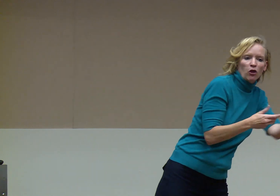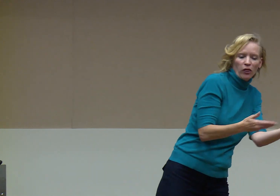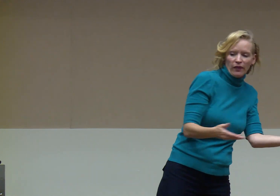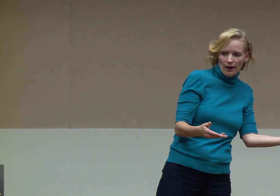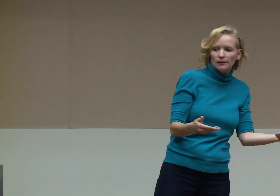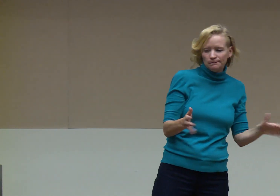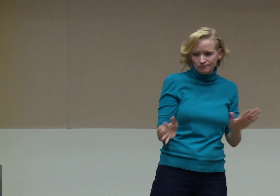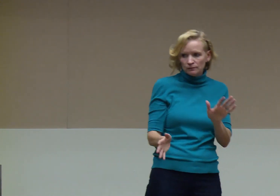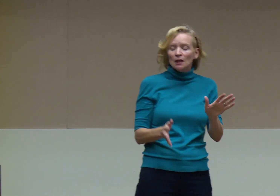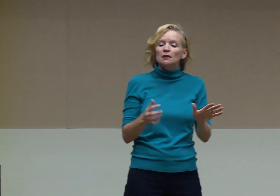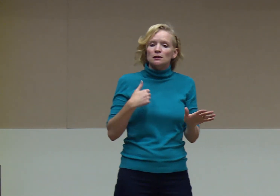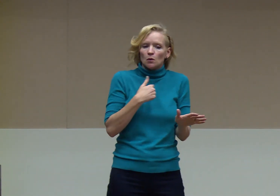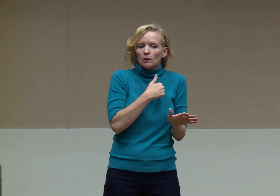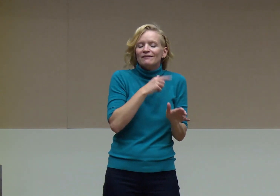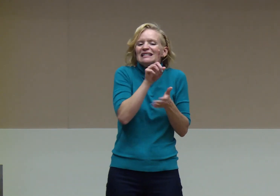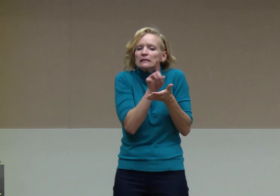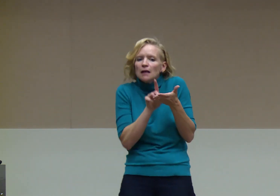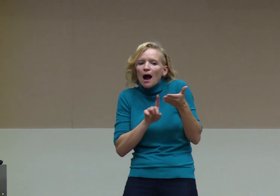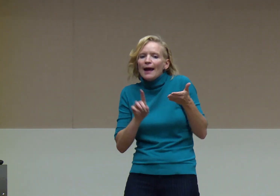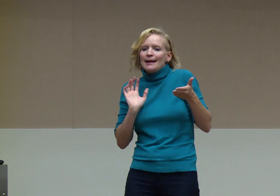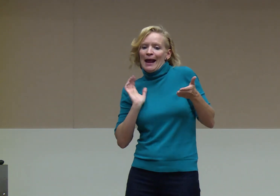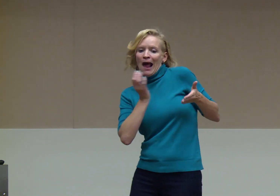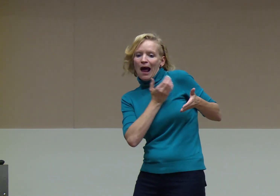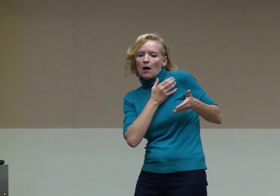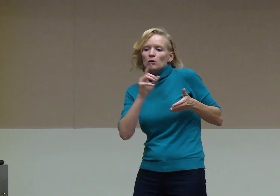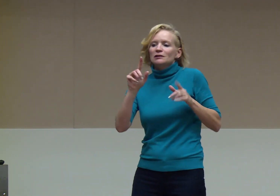and, you know, that other part of the brain processes function "y."